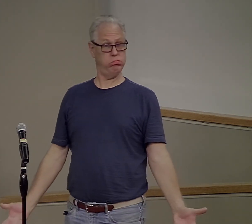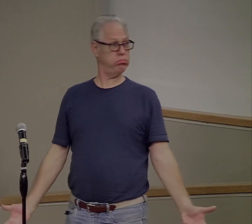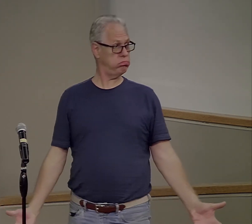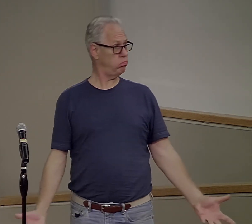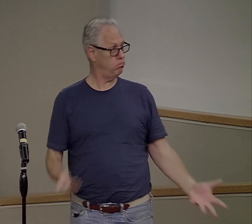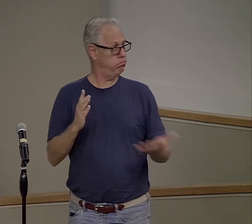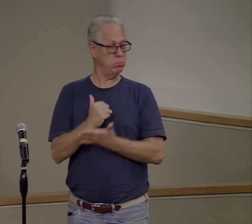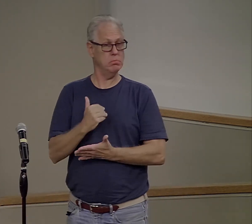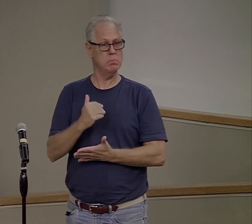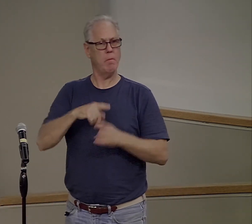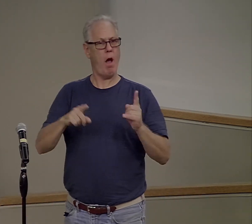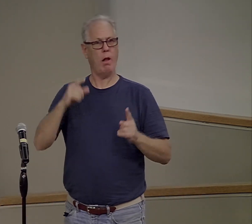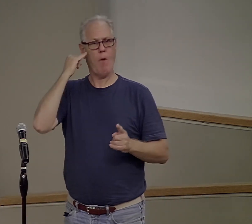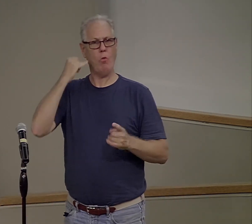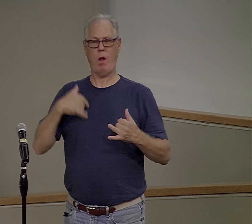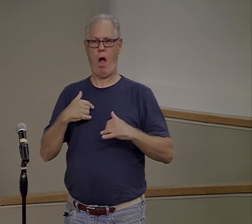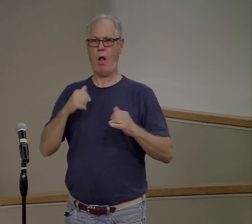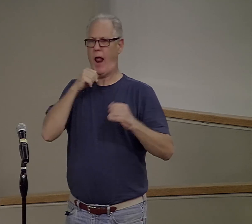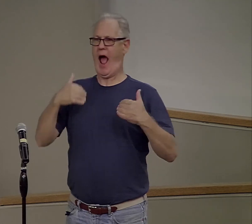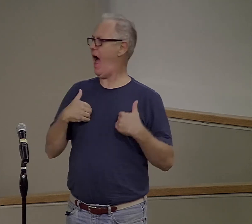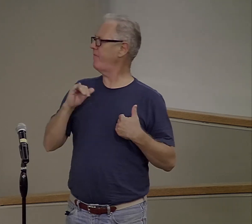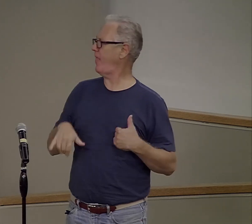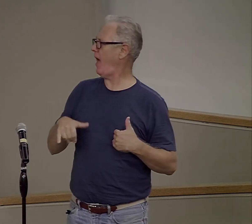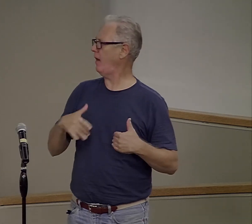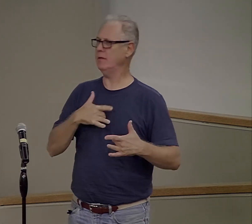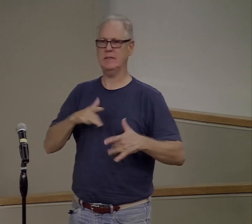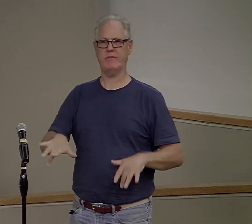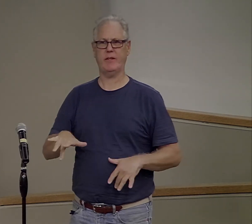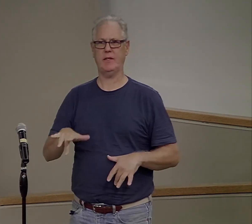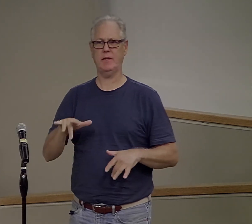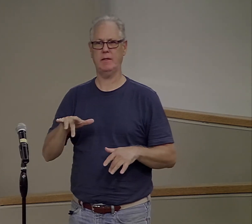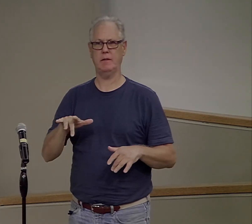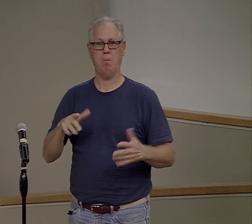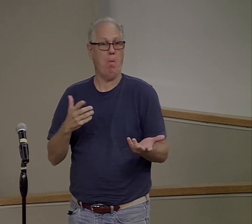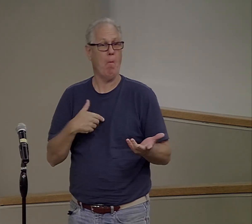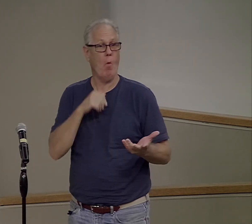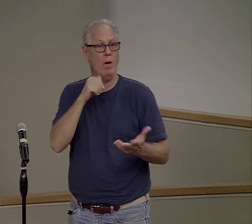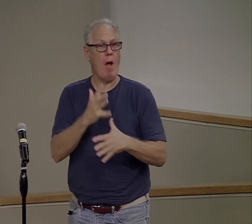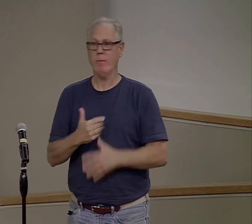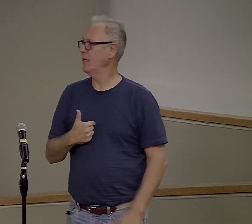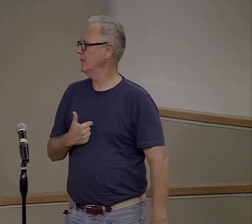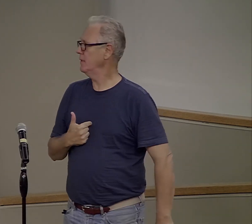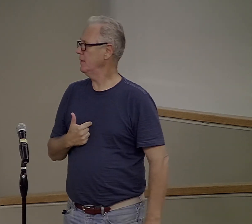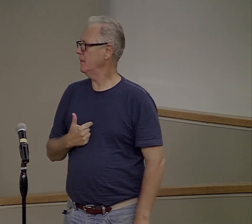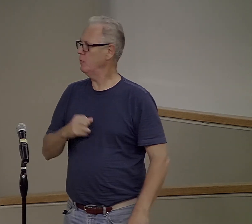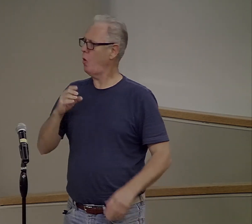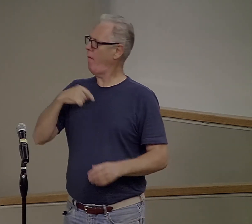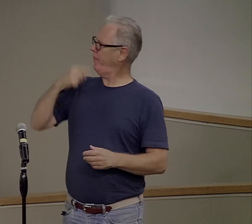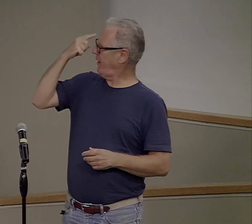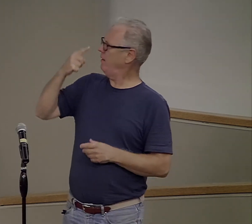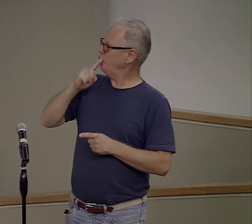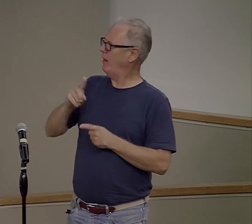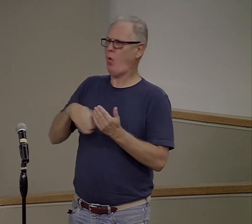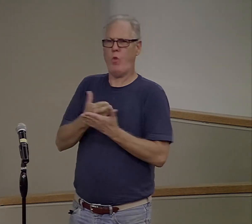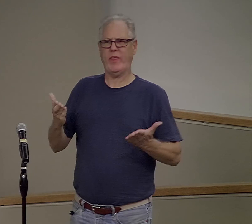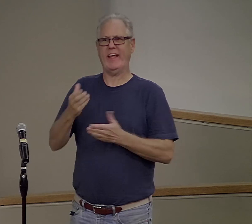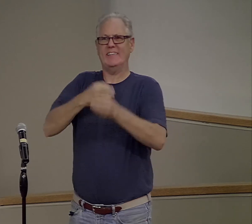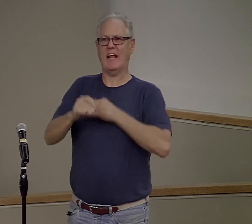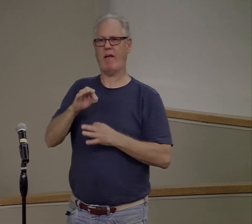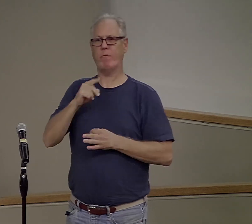I would be so completely at a loss, I wouldn't know how to interact. But if I were in the same sort of state,